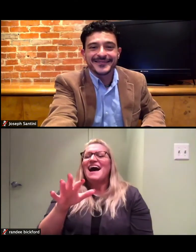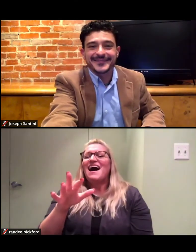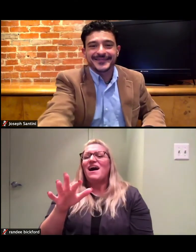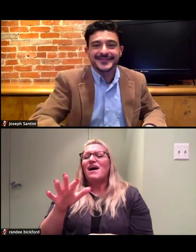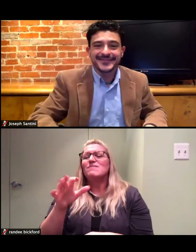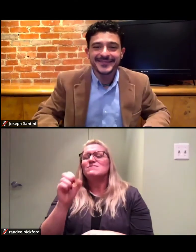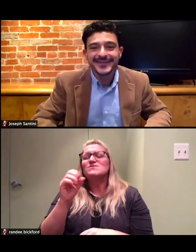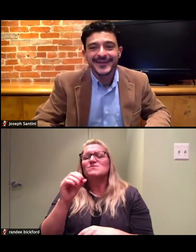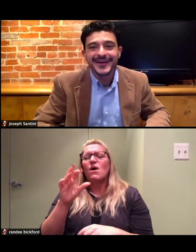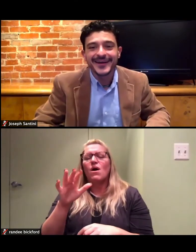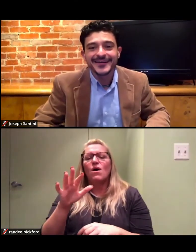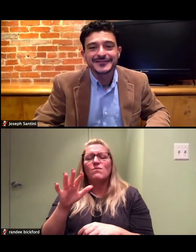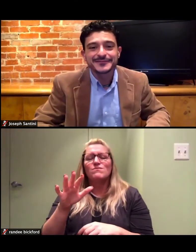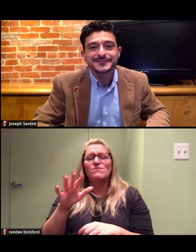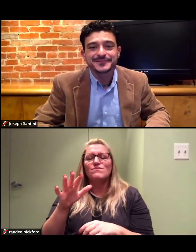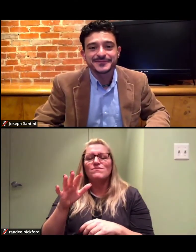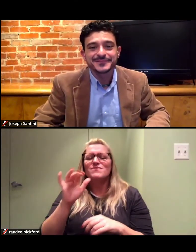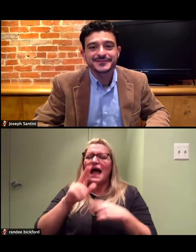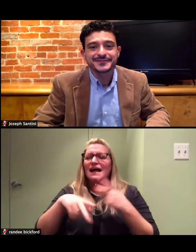I'm sorry, my screen went blank there for a minute.